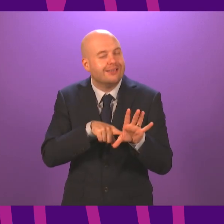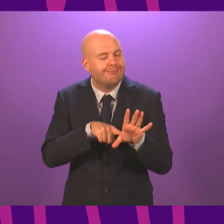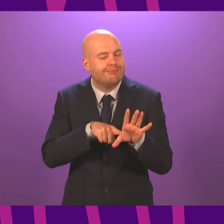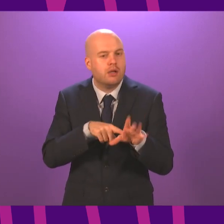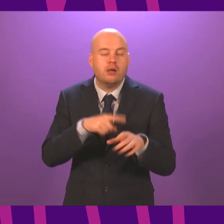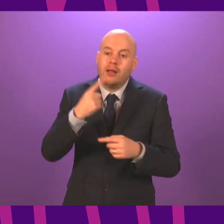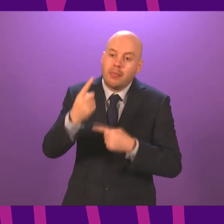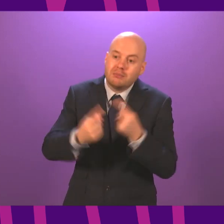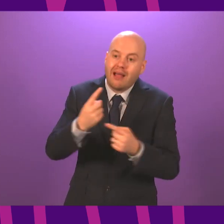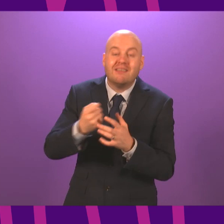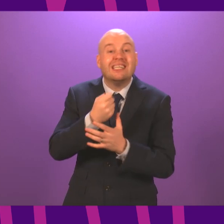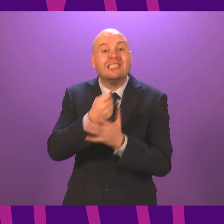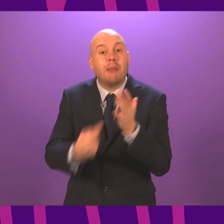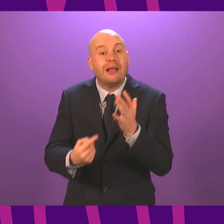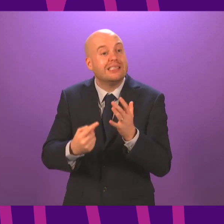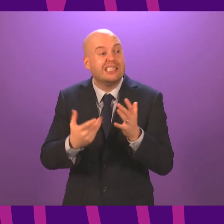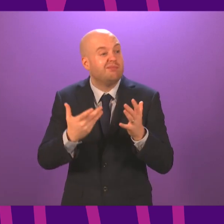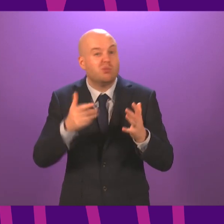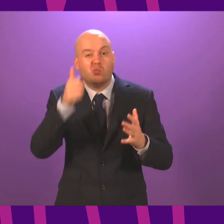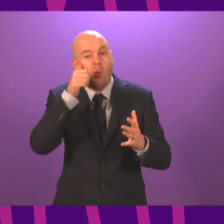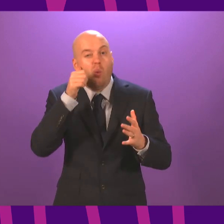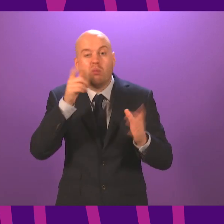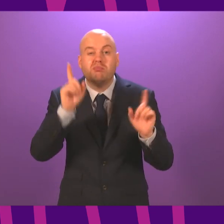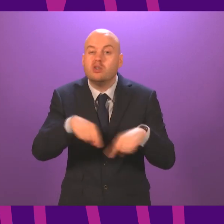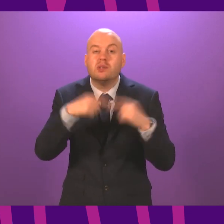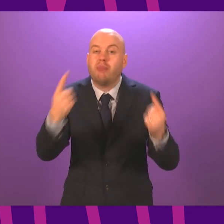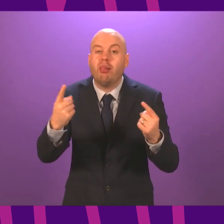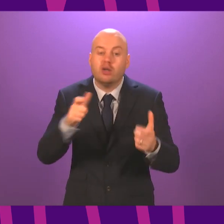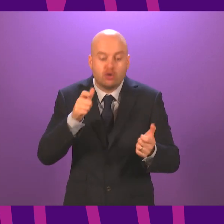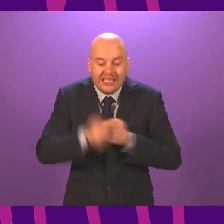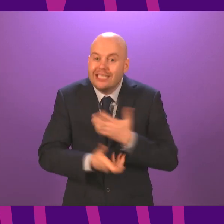that are very unlikely to change will be given a review date accordingly.